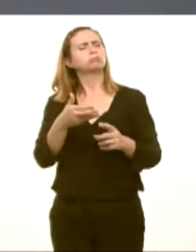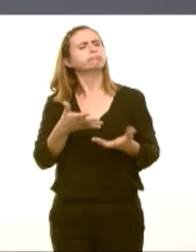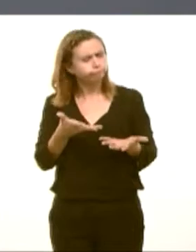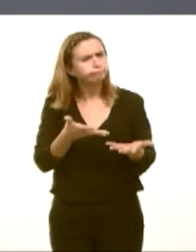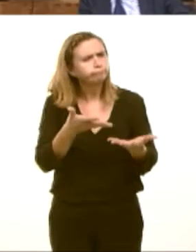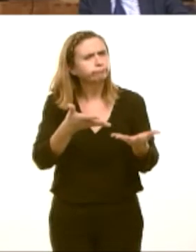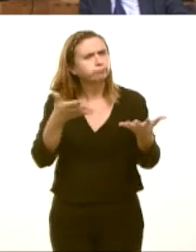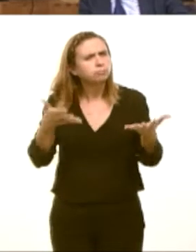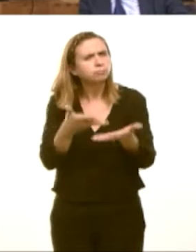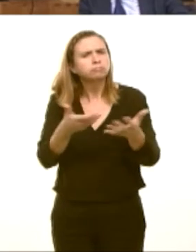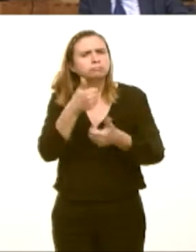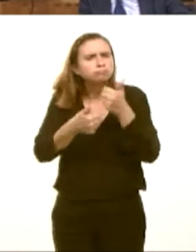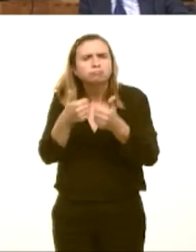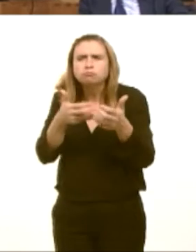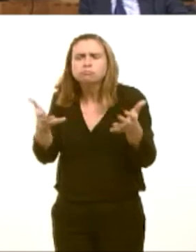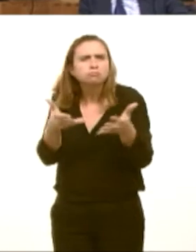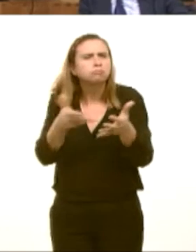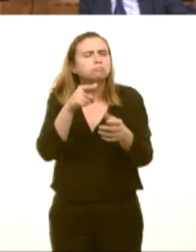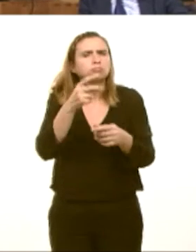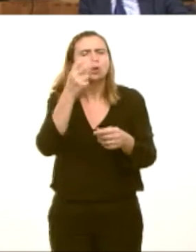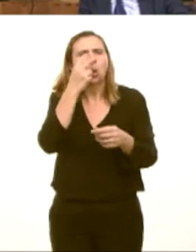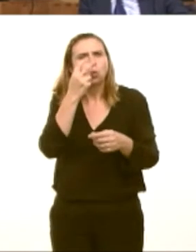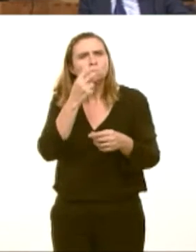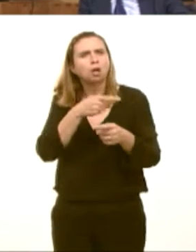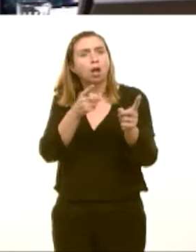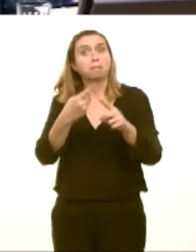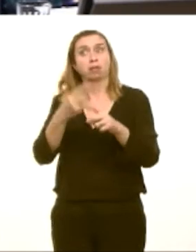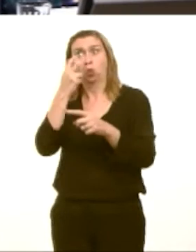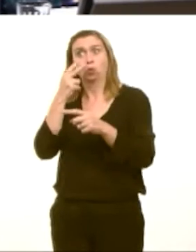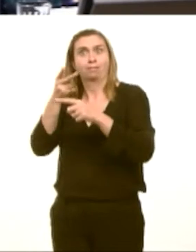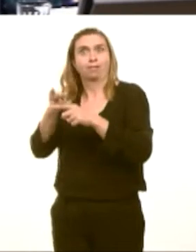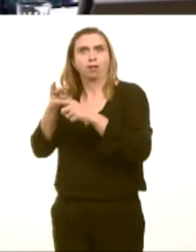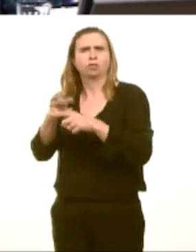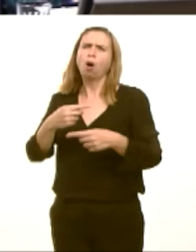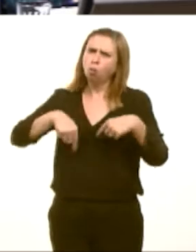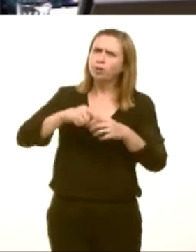Carwyn Jones: As a Government, we value the contribution of older people.